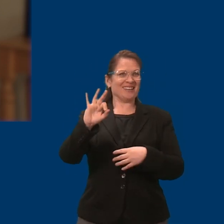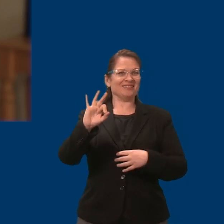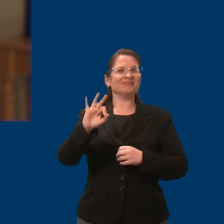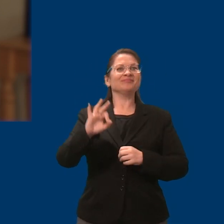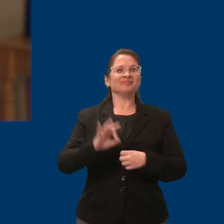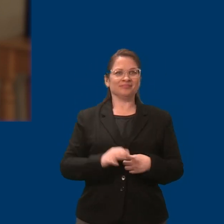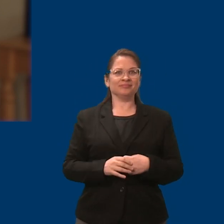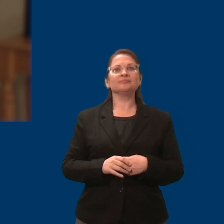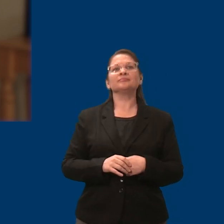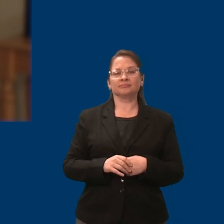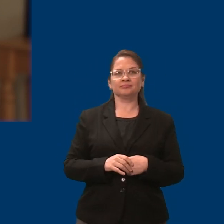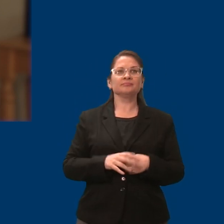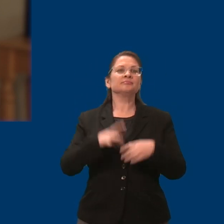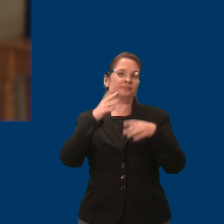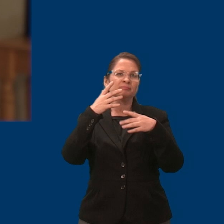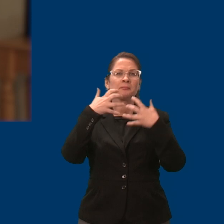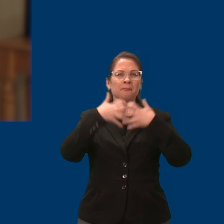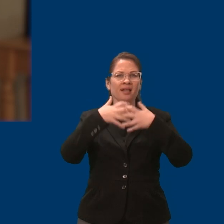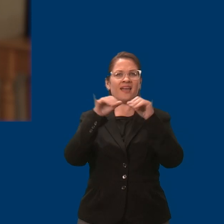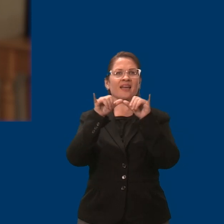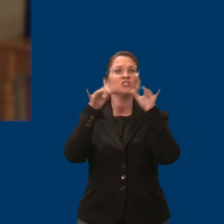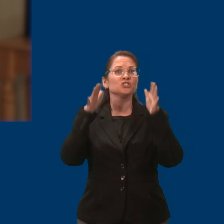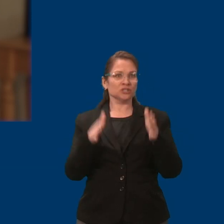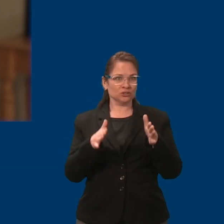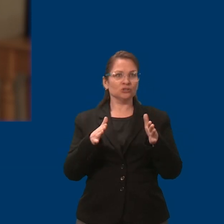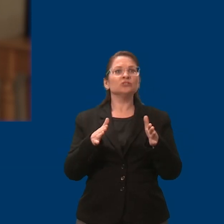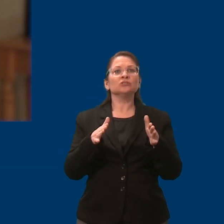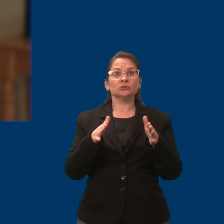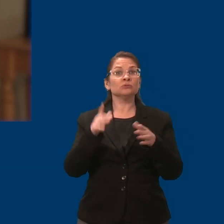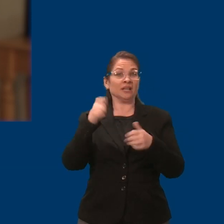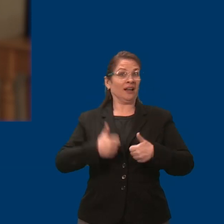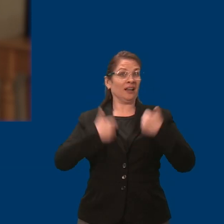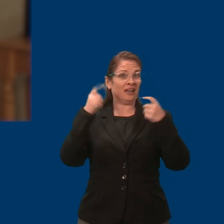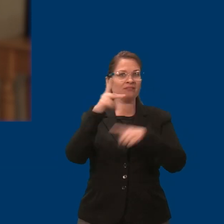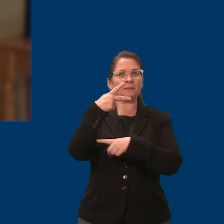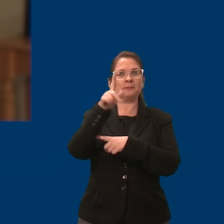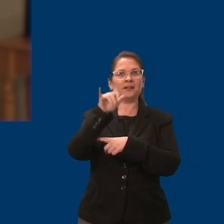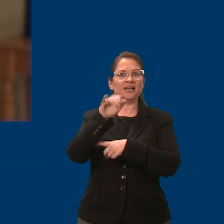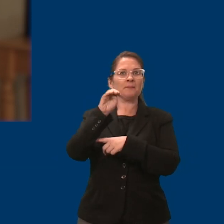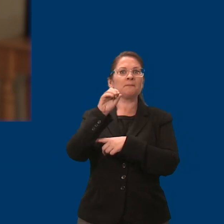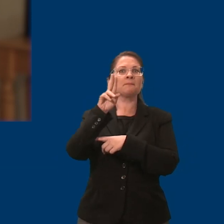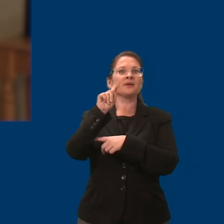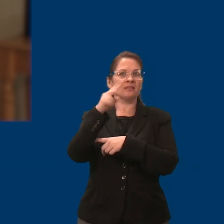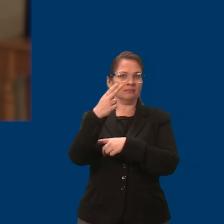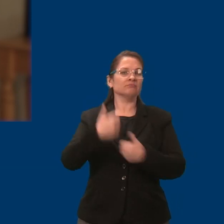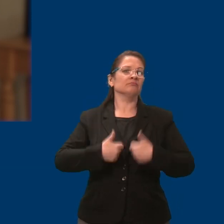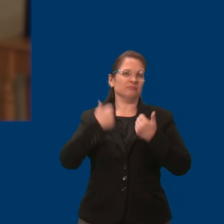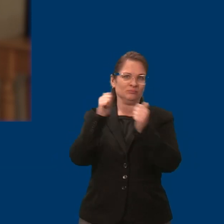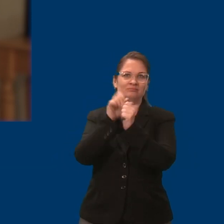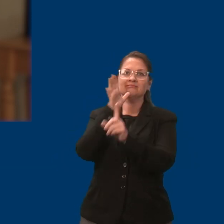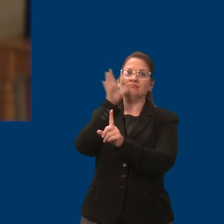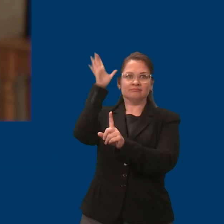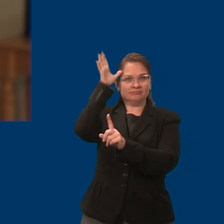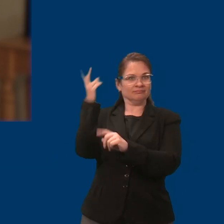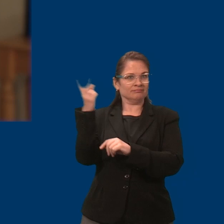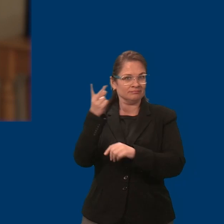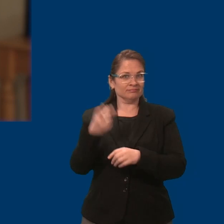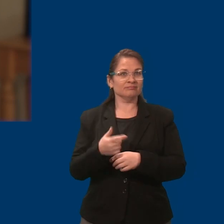where I live with my parents, David and Diana. I was born with a neurological disorder called